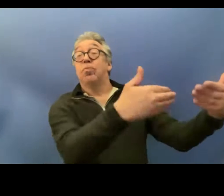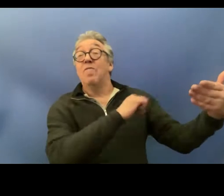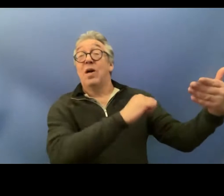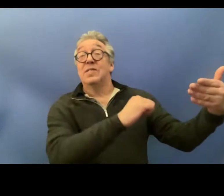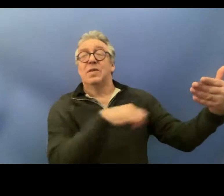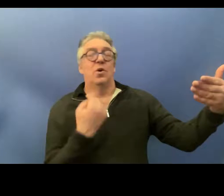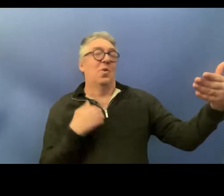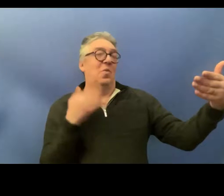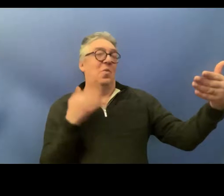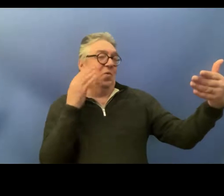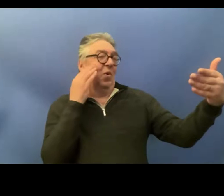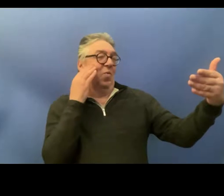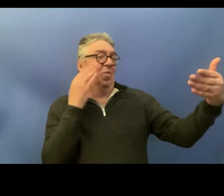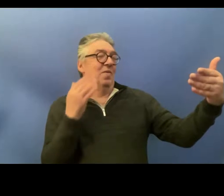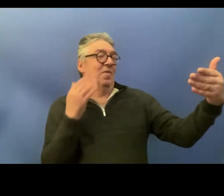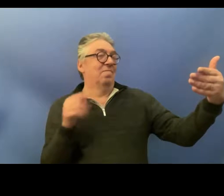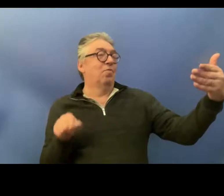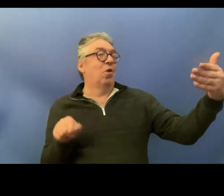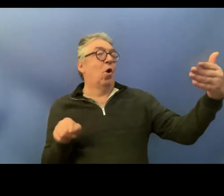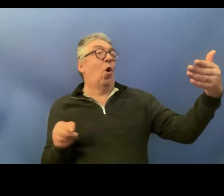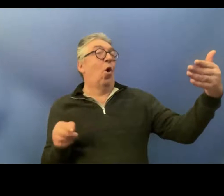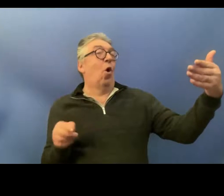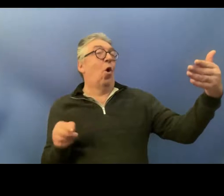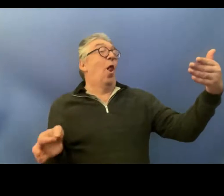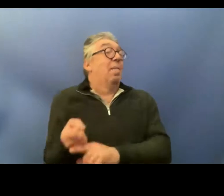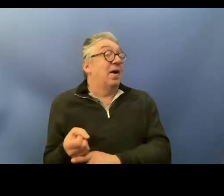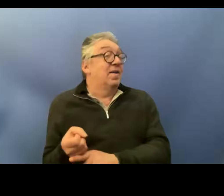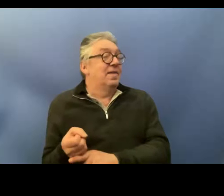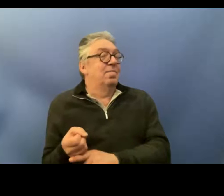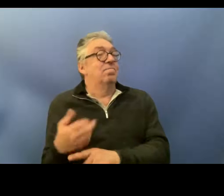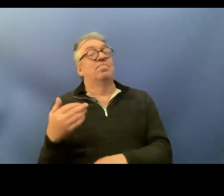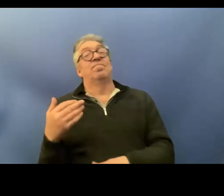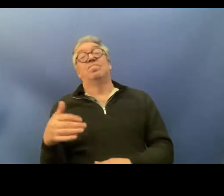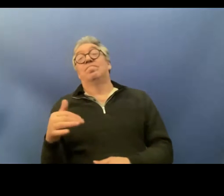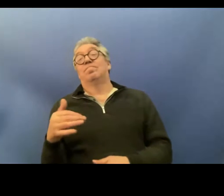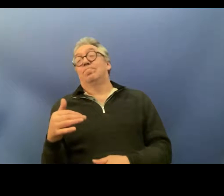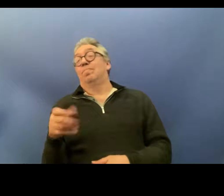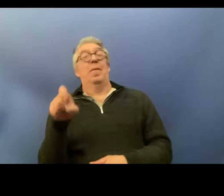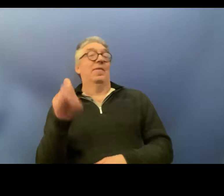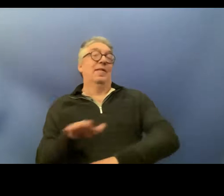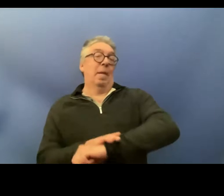We know, taking it down to the local level, it takes time.